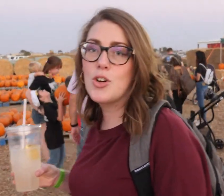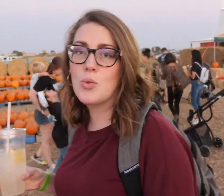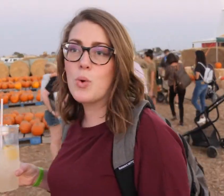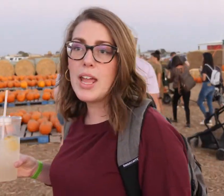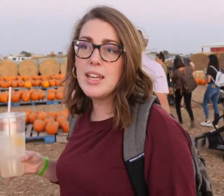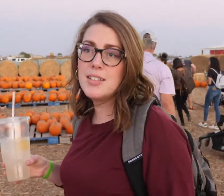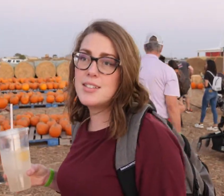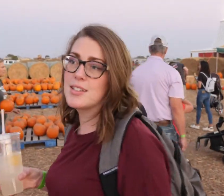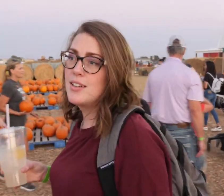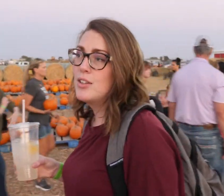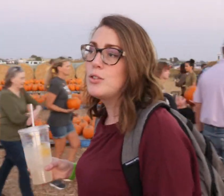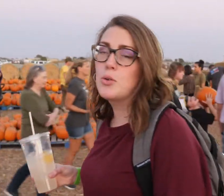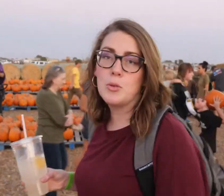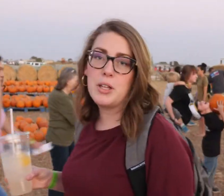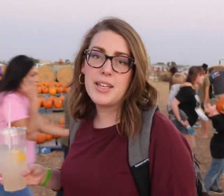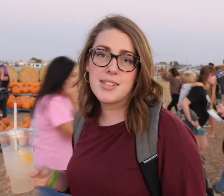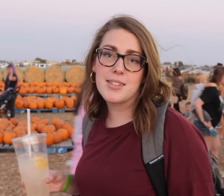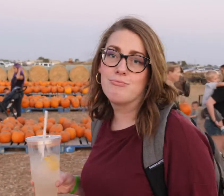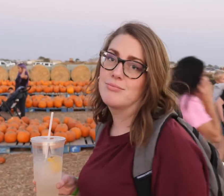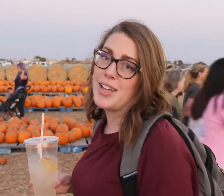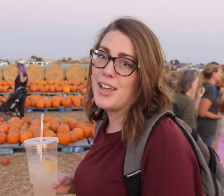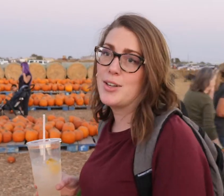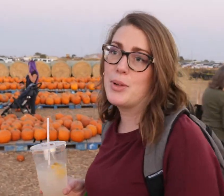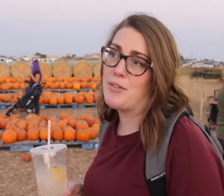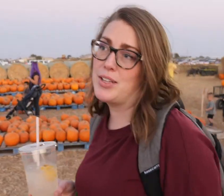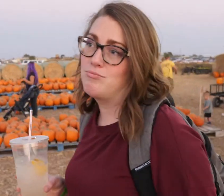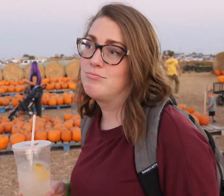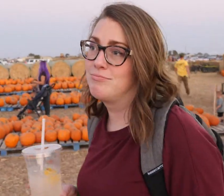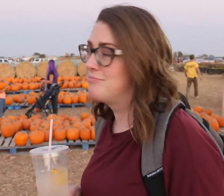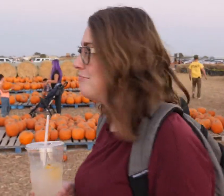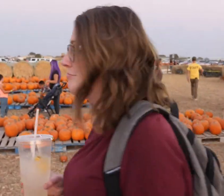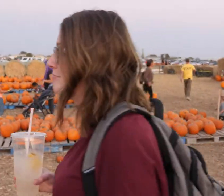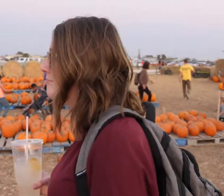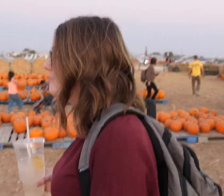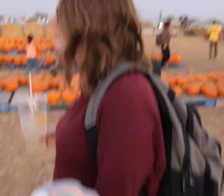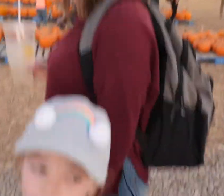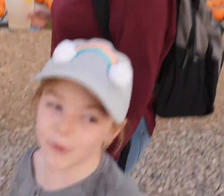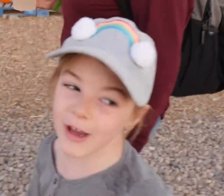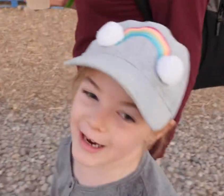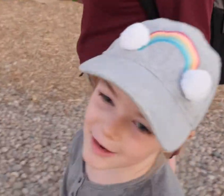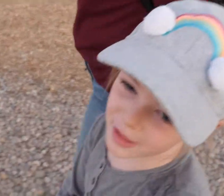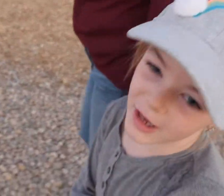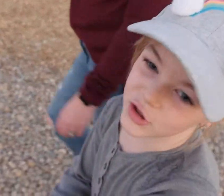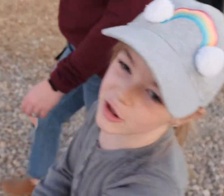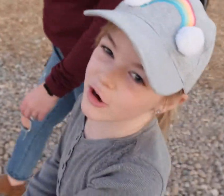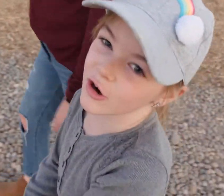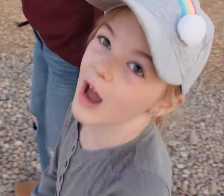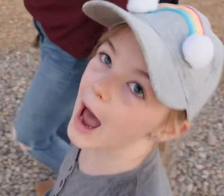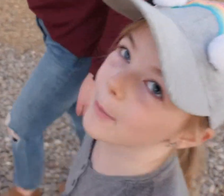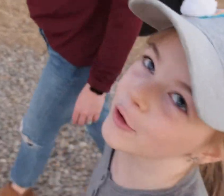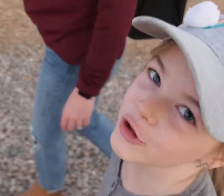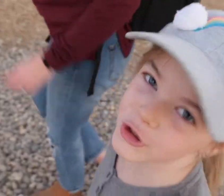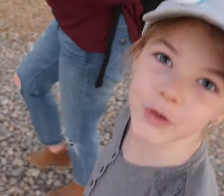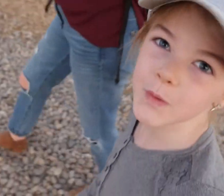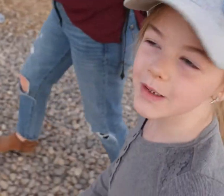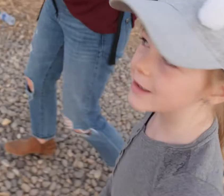a great local place and we love it. They're doing apple cannons.